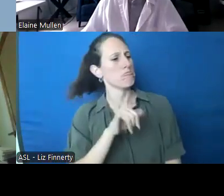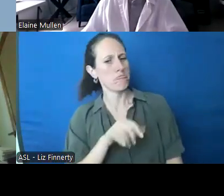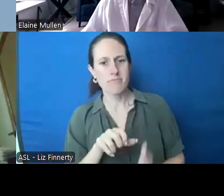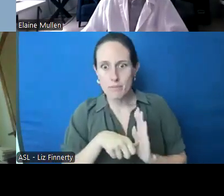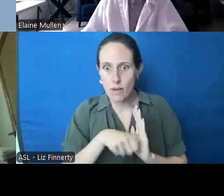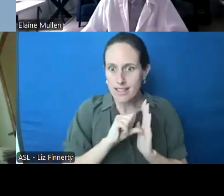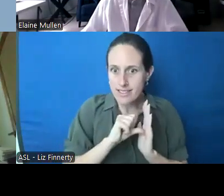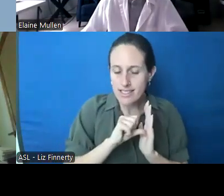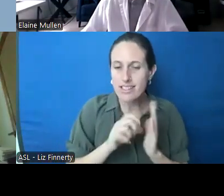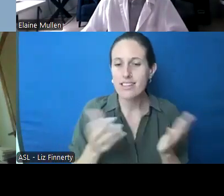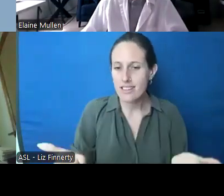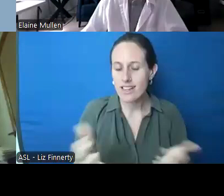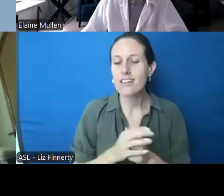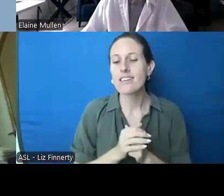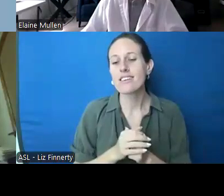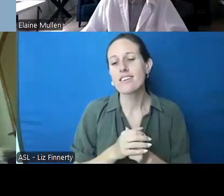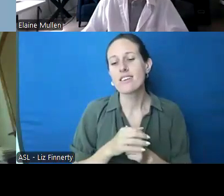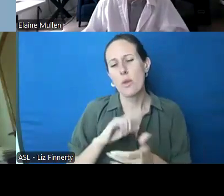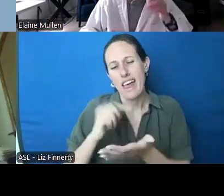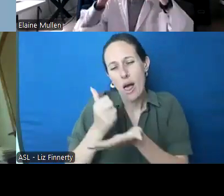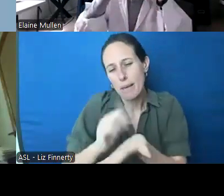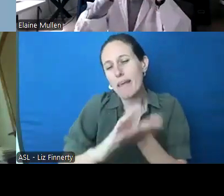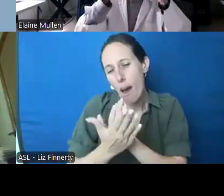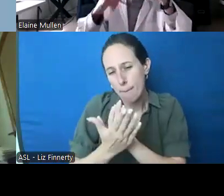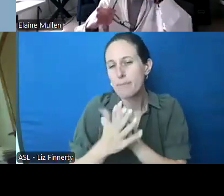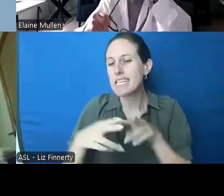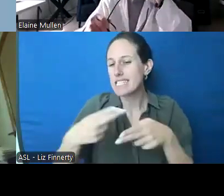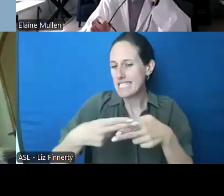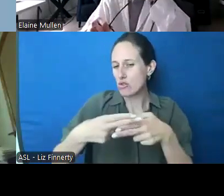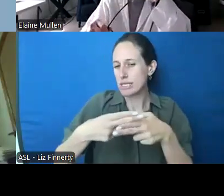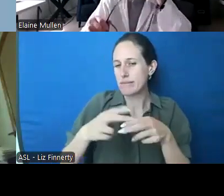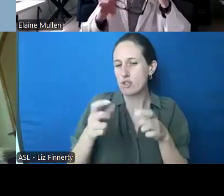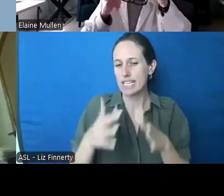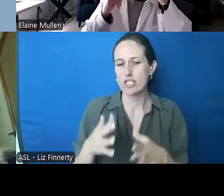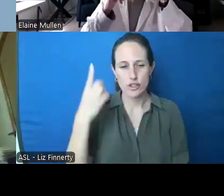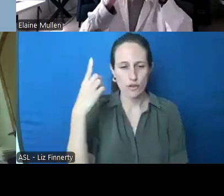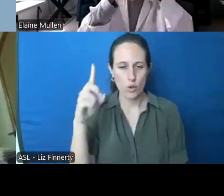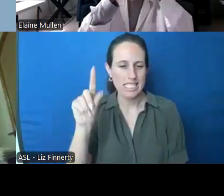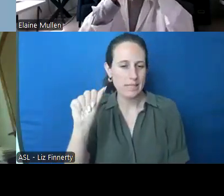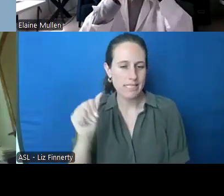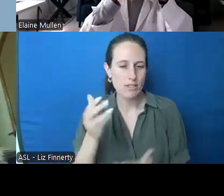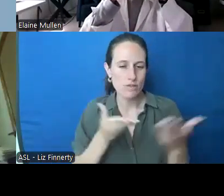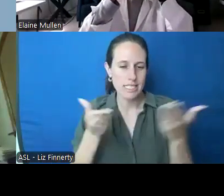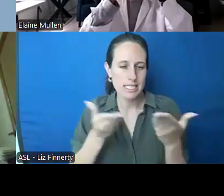assistant Director of disability services. So I guess the big thing I'm trying to say is, if you're looking to advocate for